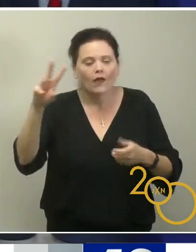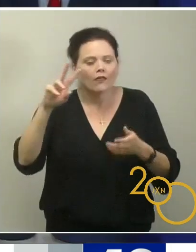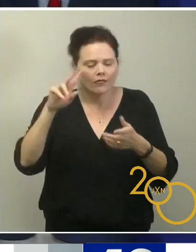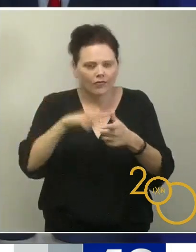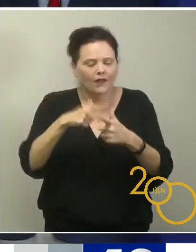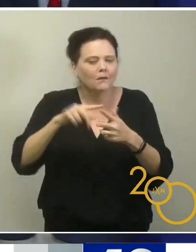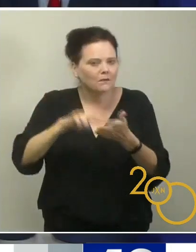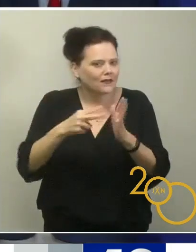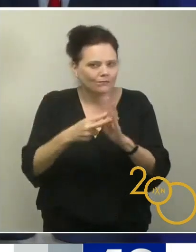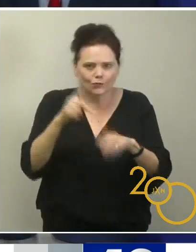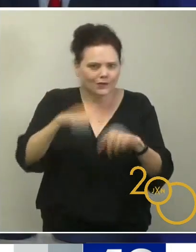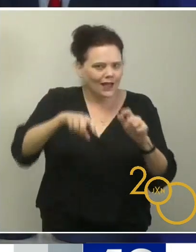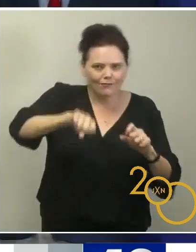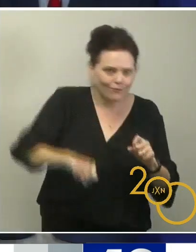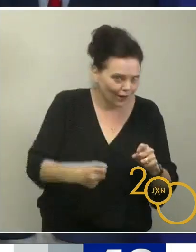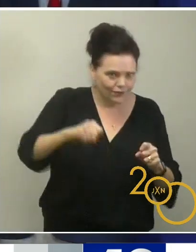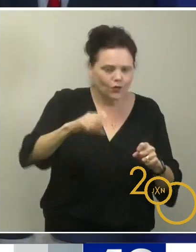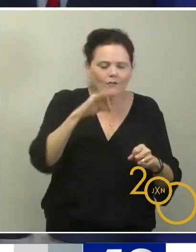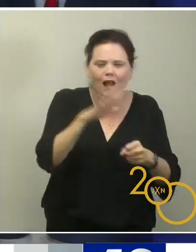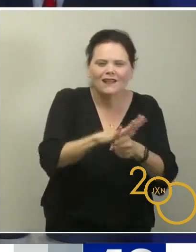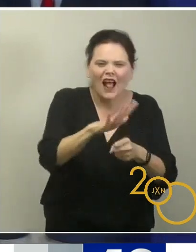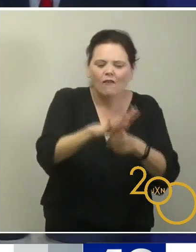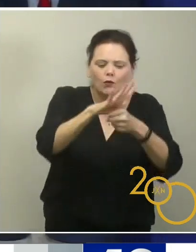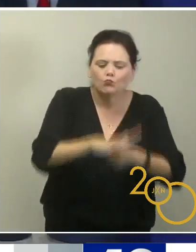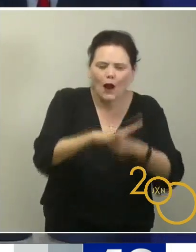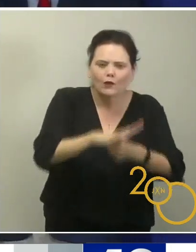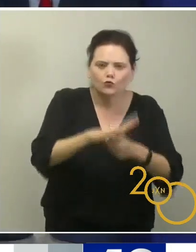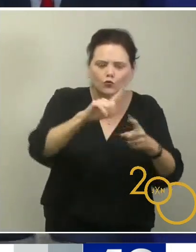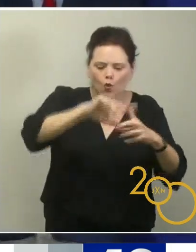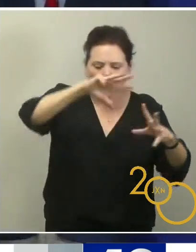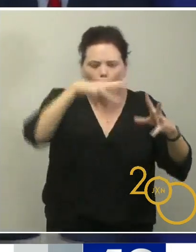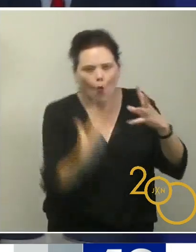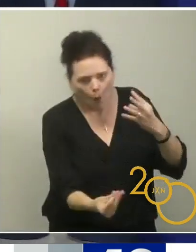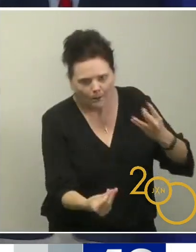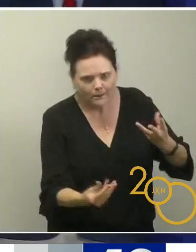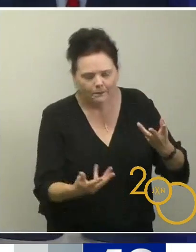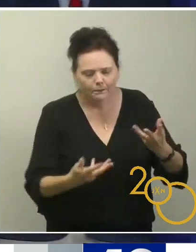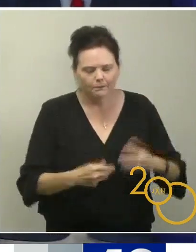PEOPLE TO BE ABLE TO FLUSH AS LONG AS THOSE PRESSURE TANKS